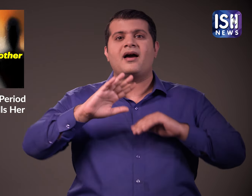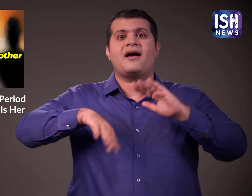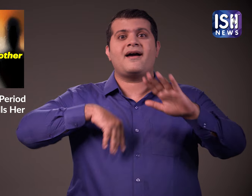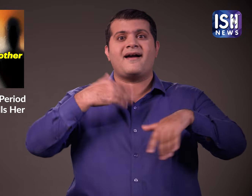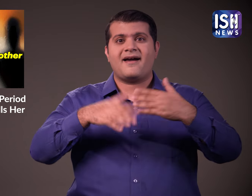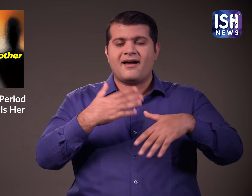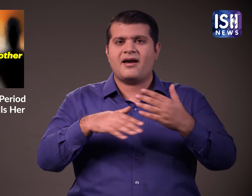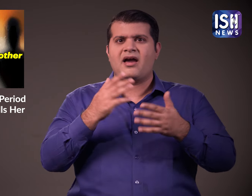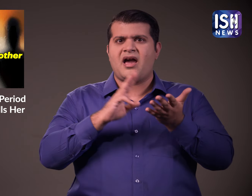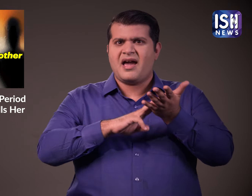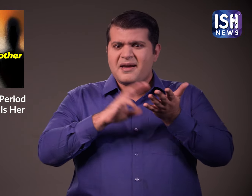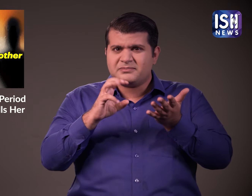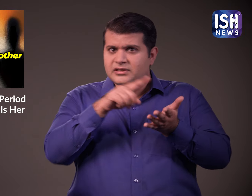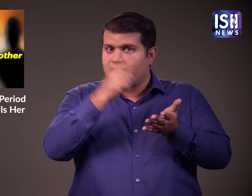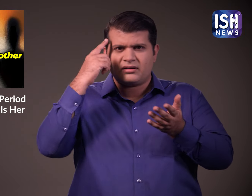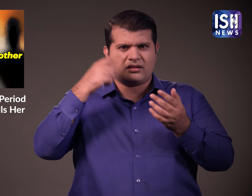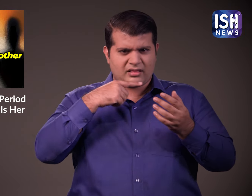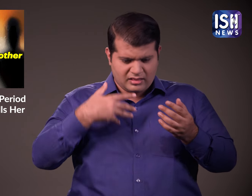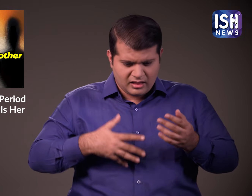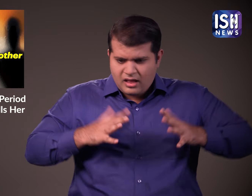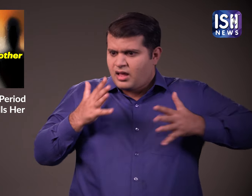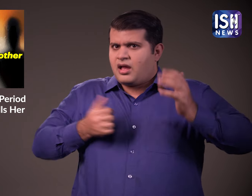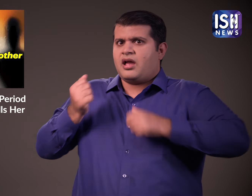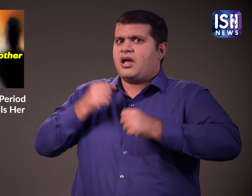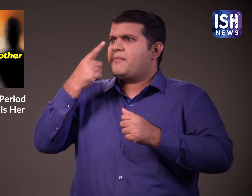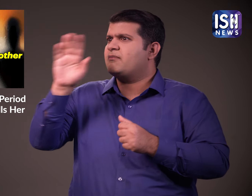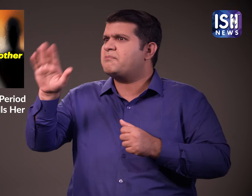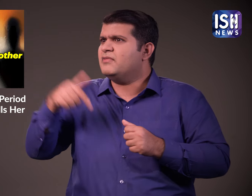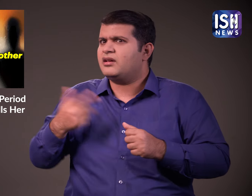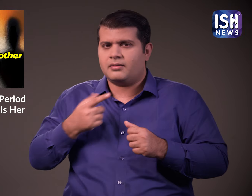Girls do not realise what is happening they see the red stain and run to their mothers for help.